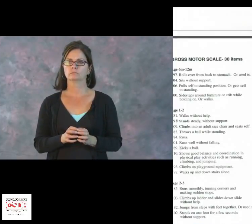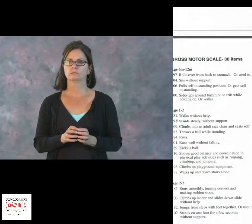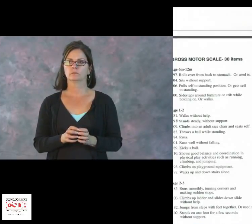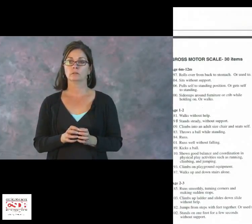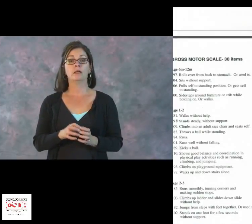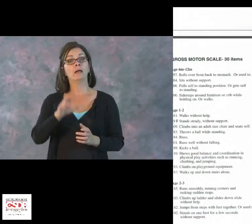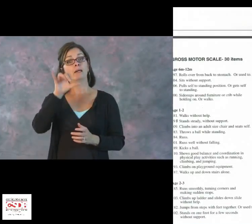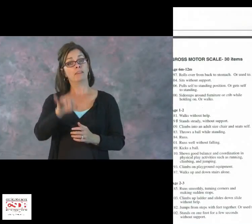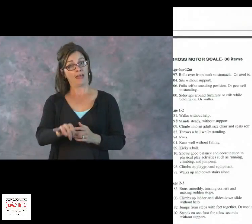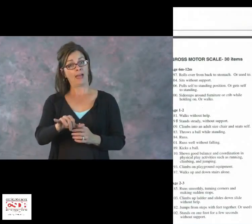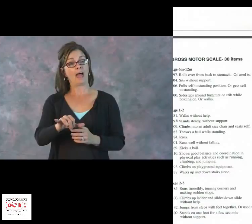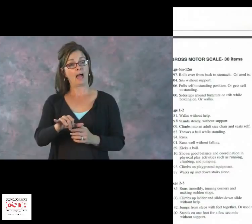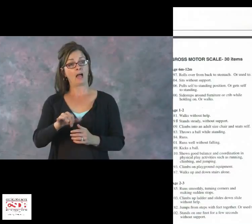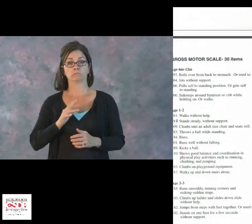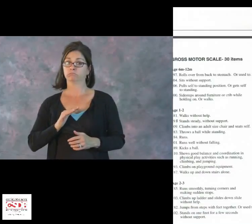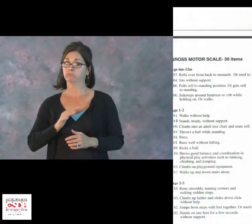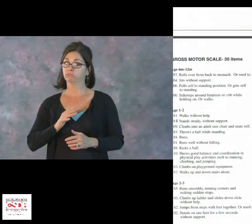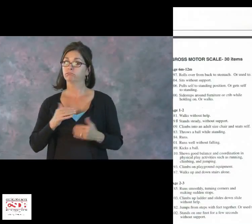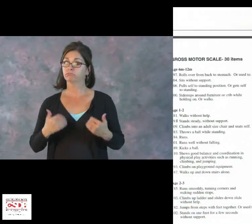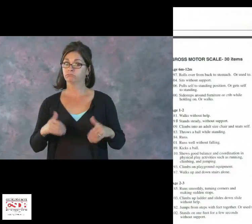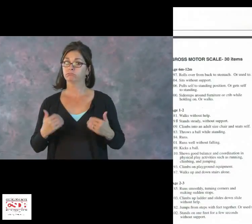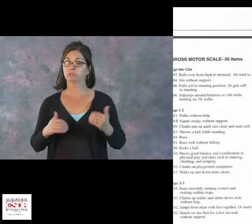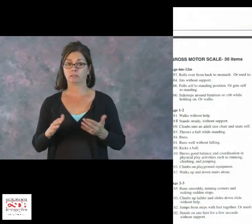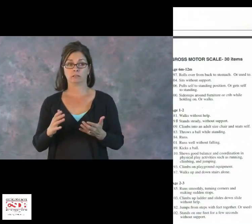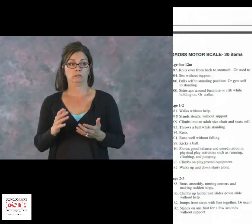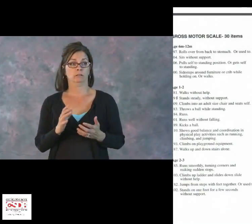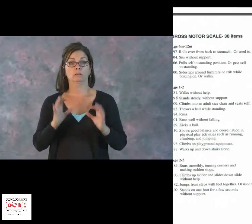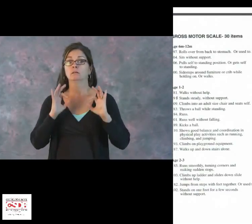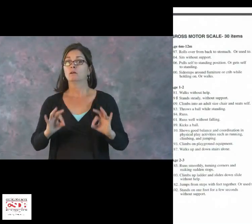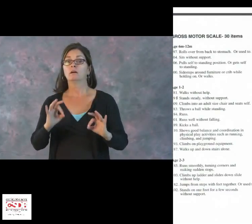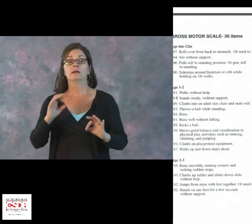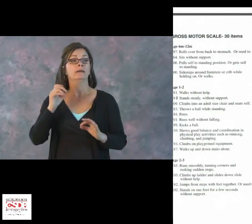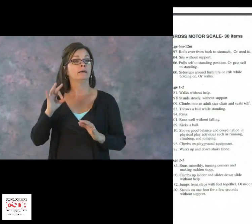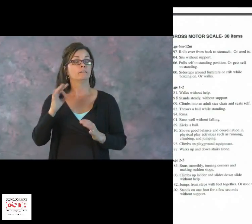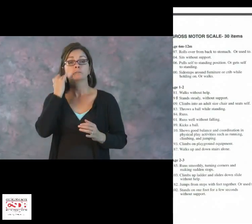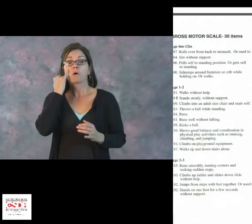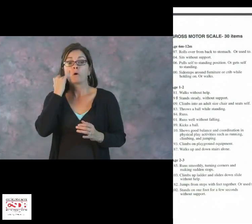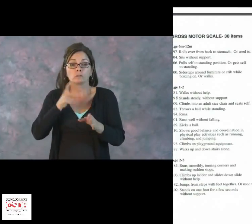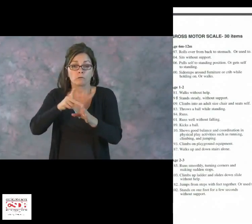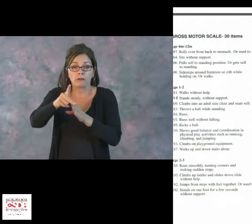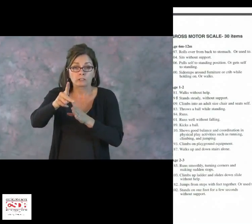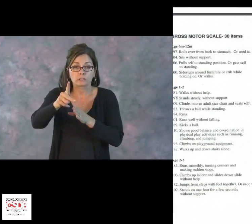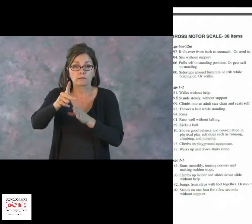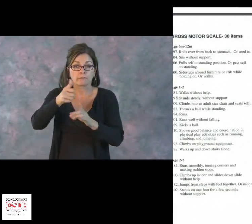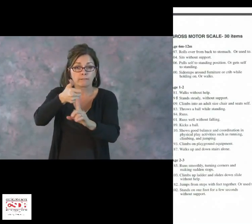This can be very handy especially if you're a professional, who's working primarily with the child